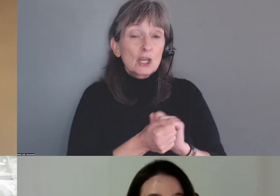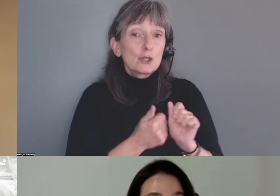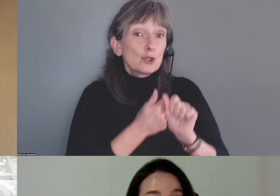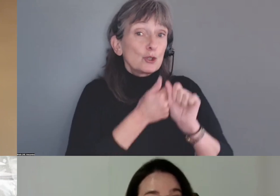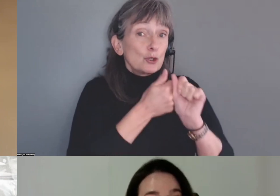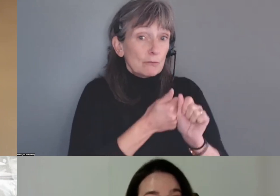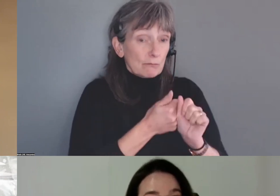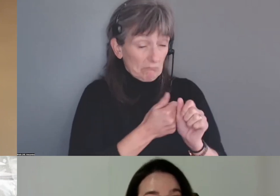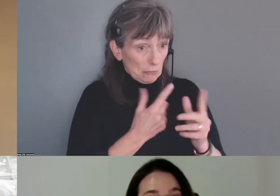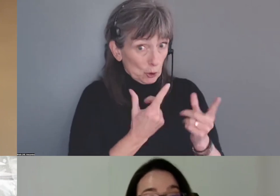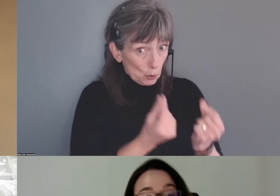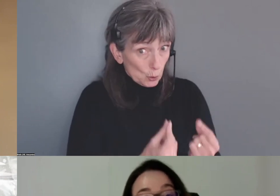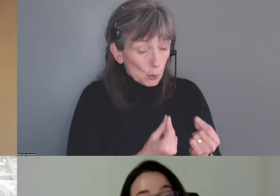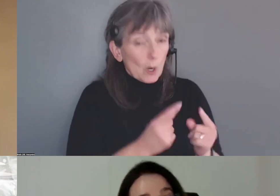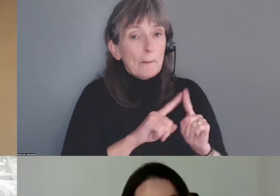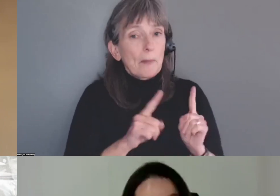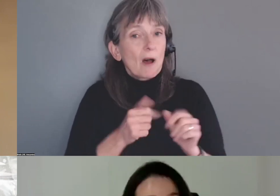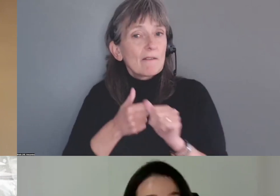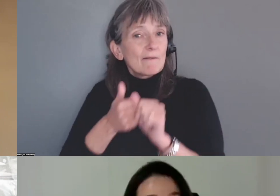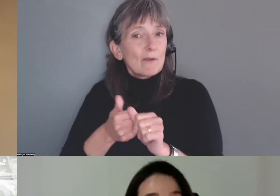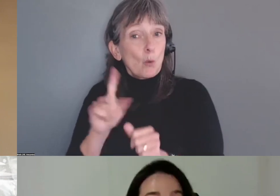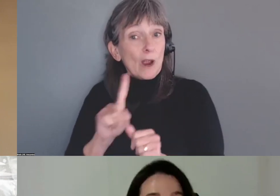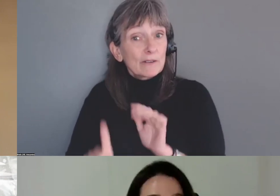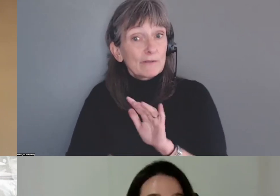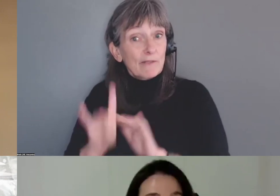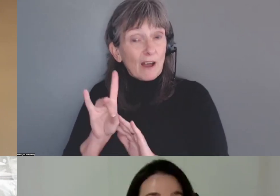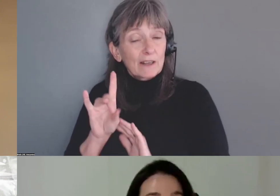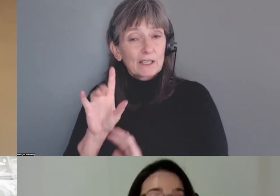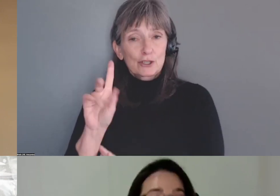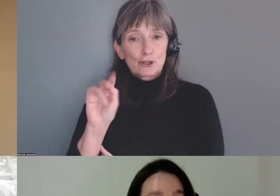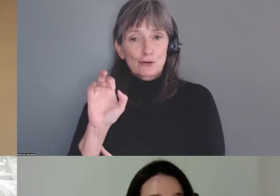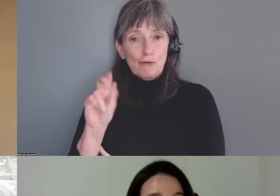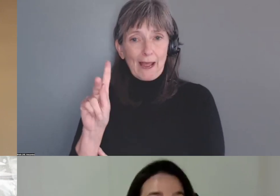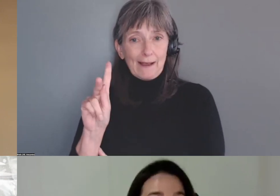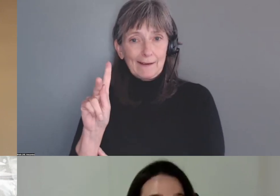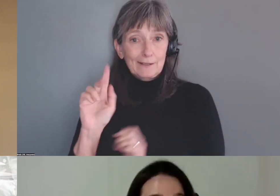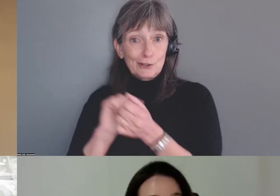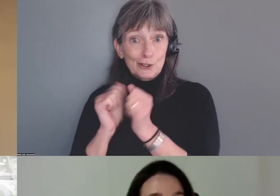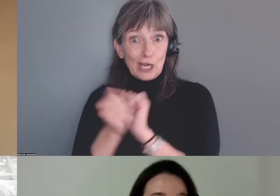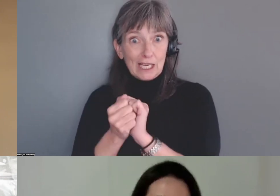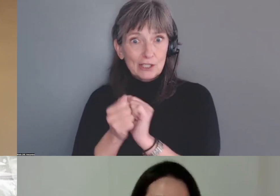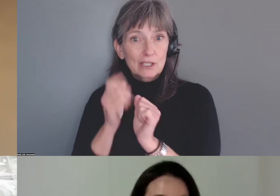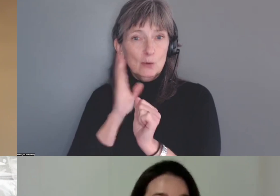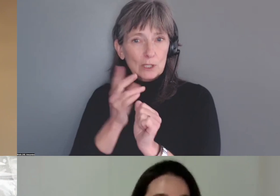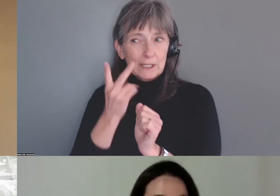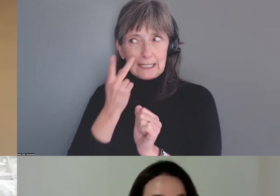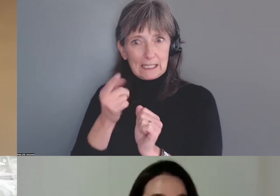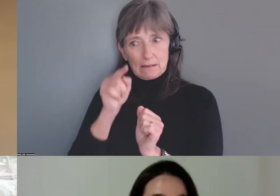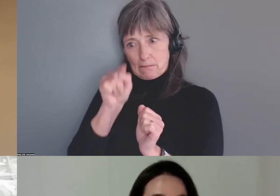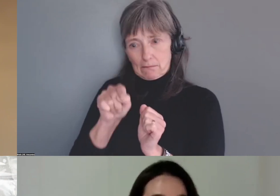And then the author can go through and decide what to keep and what not to keep. That would be great,